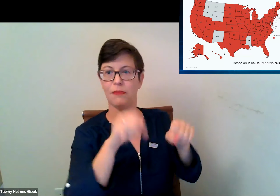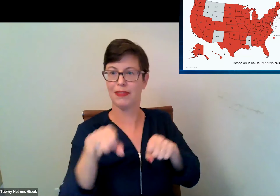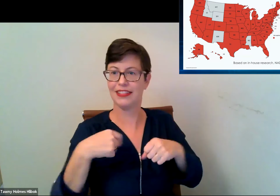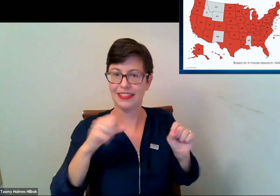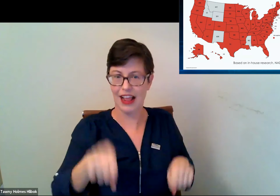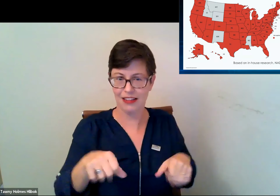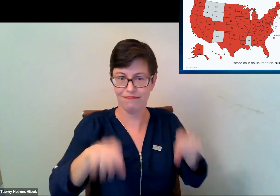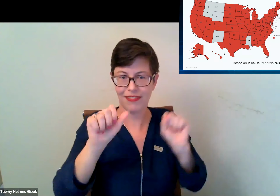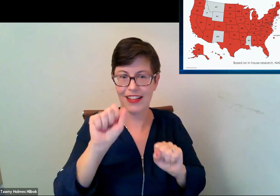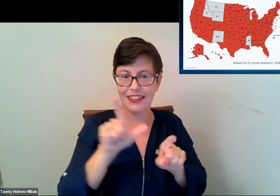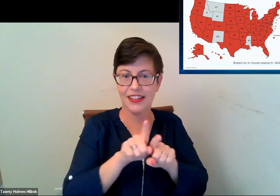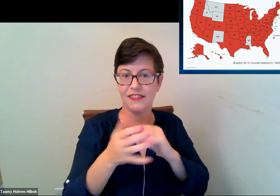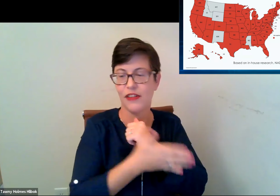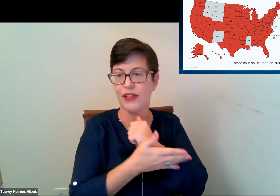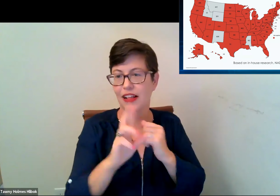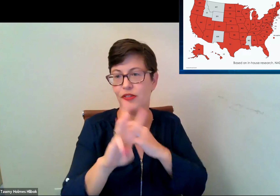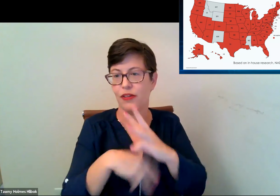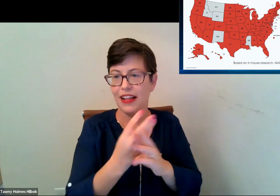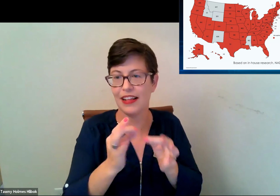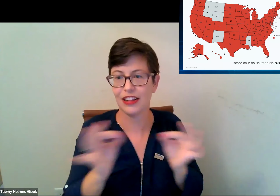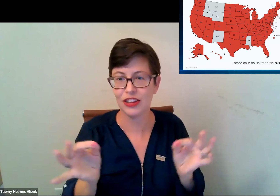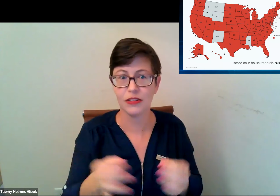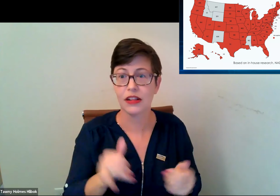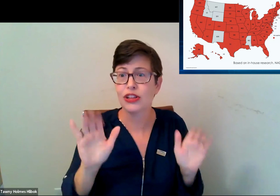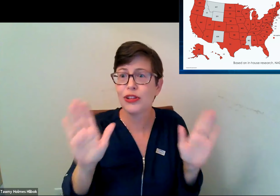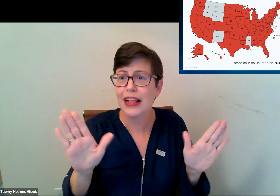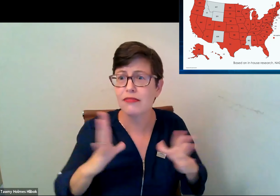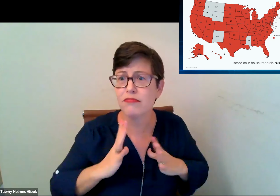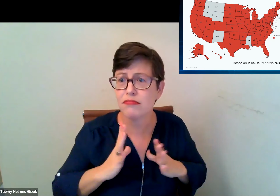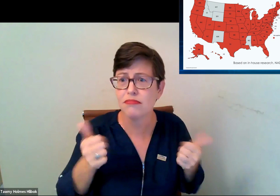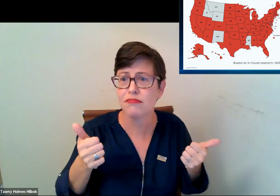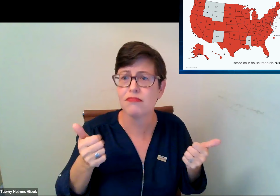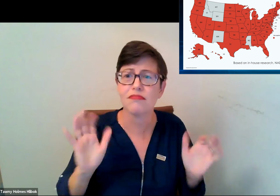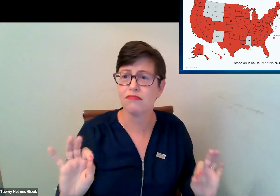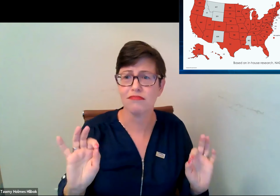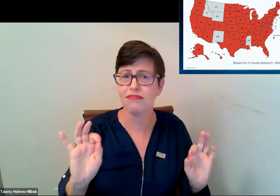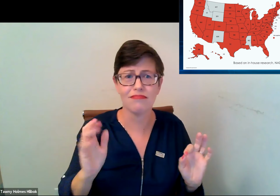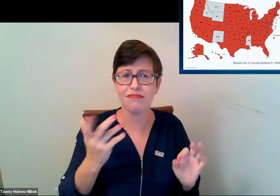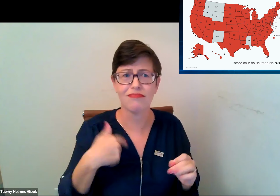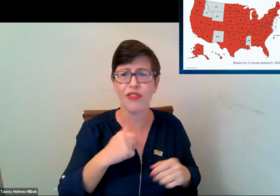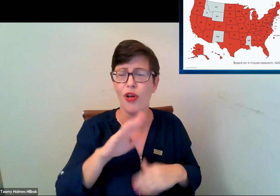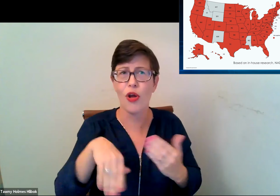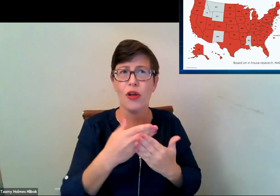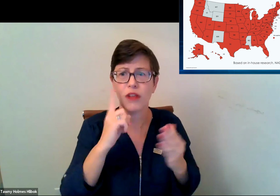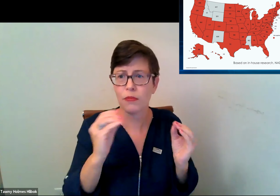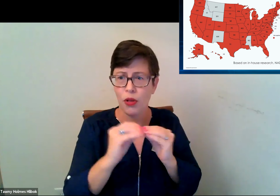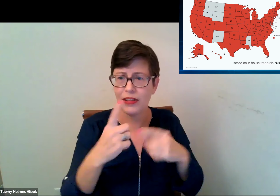The law was making it possible for hearing people to take asl as a foreign or world language which is great, which is wonderful.